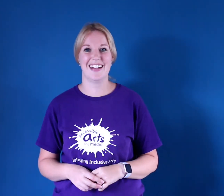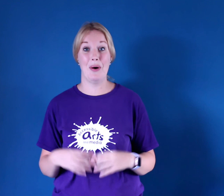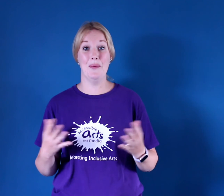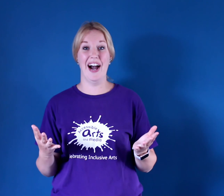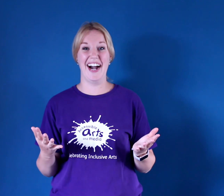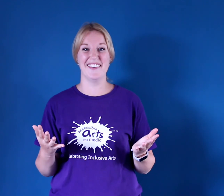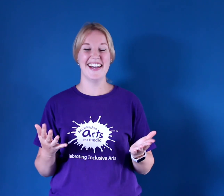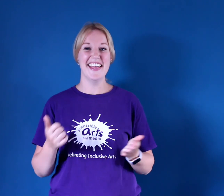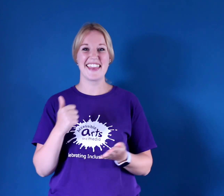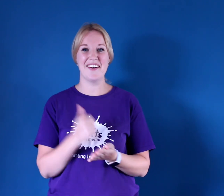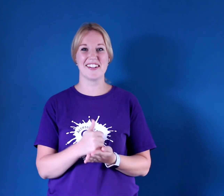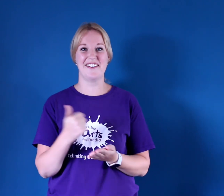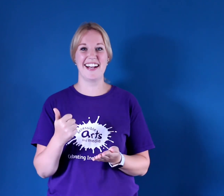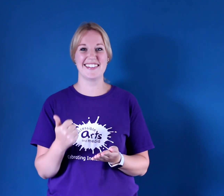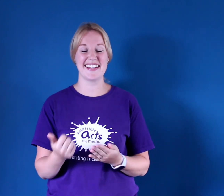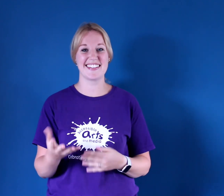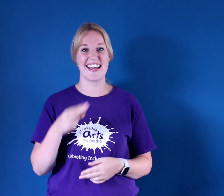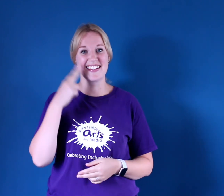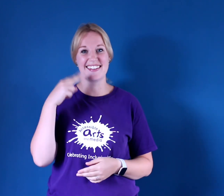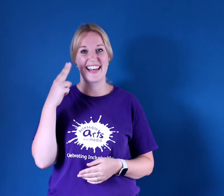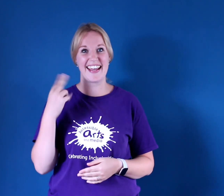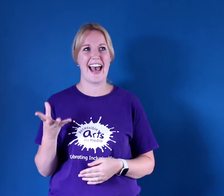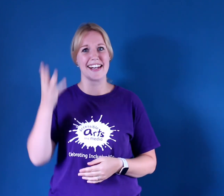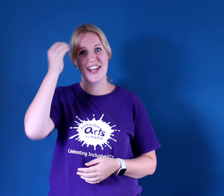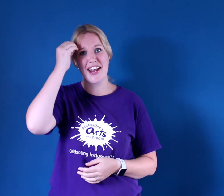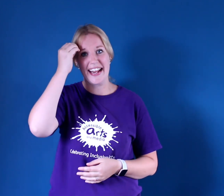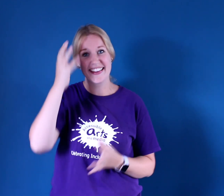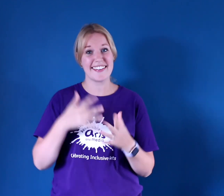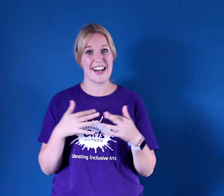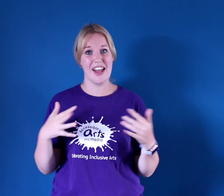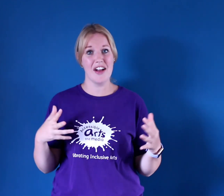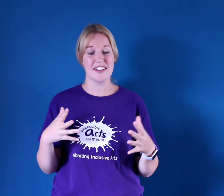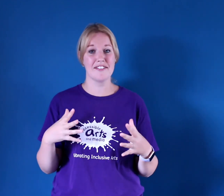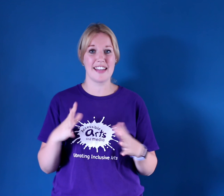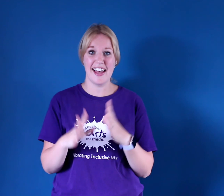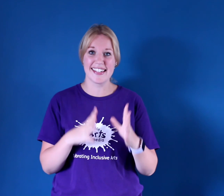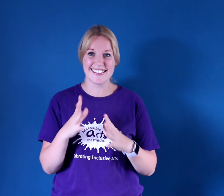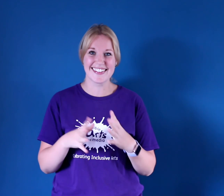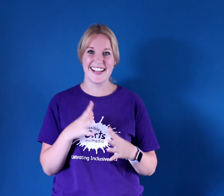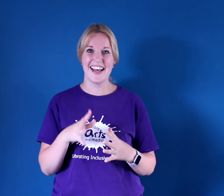Wow that was fantastic, singing and learning. that’s a lot of signs!